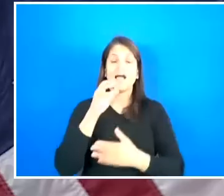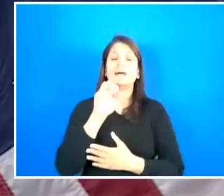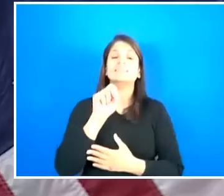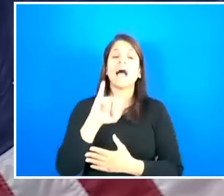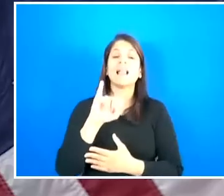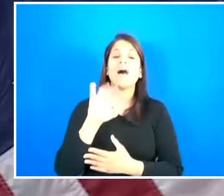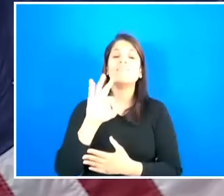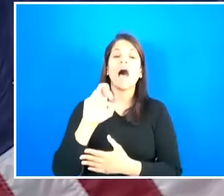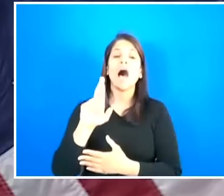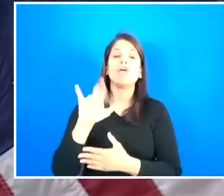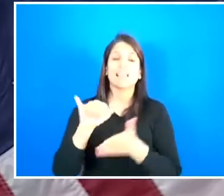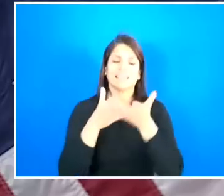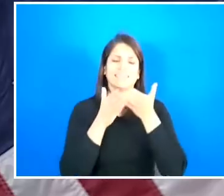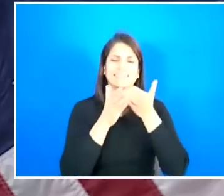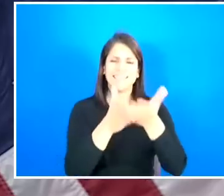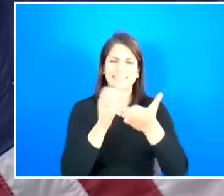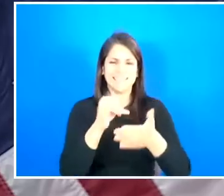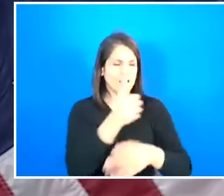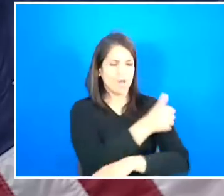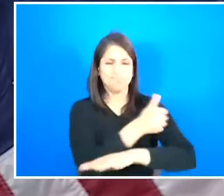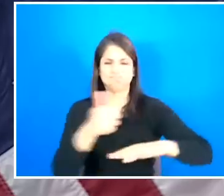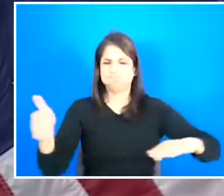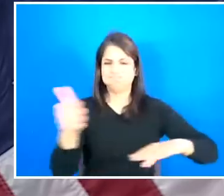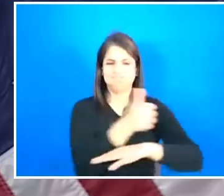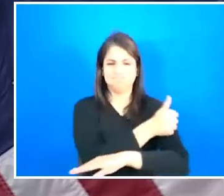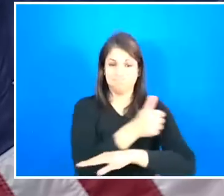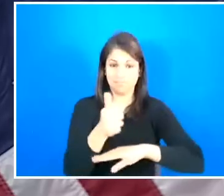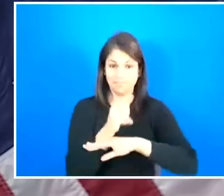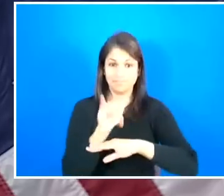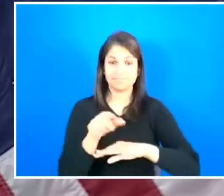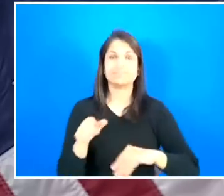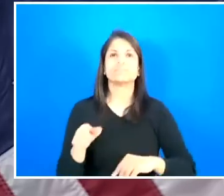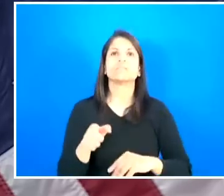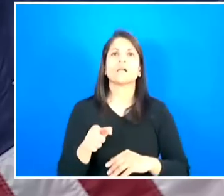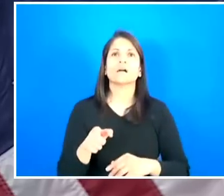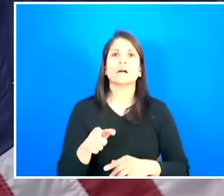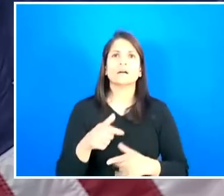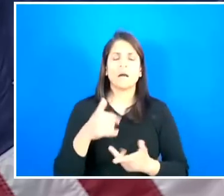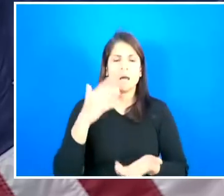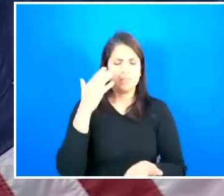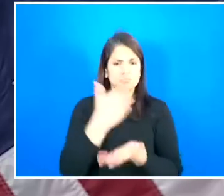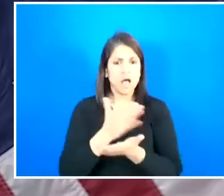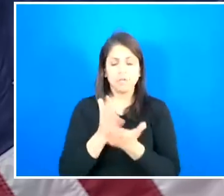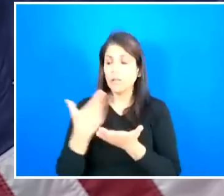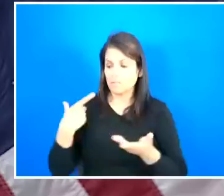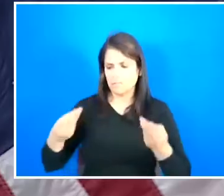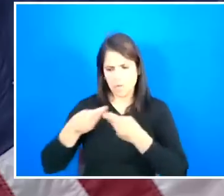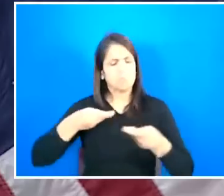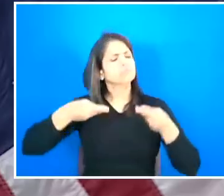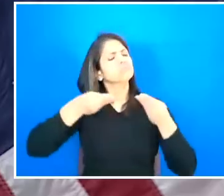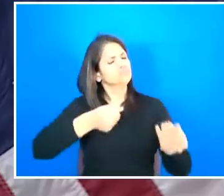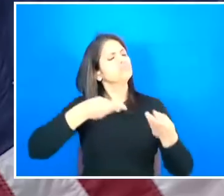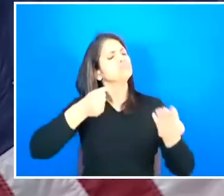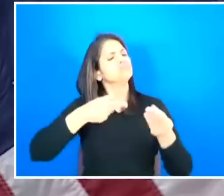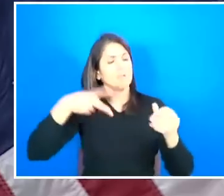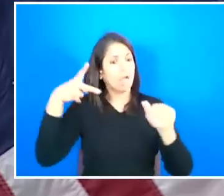BUDGET WAS CUT IN YOURI FSLCA 2021 BUDGET. WONDERING WHY IT